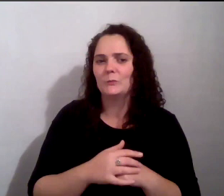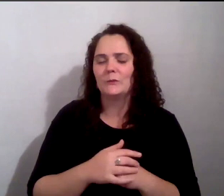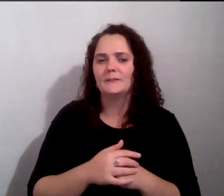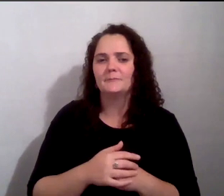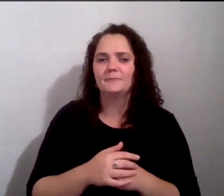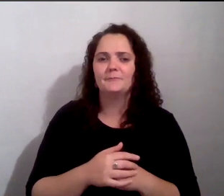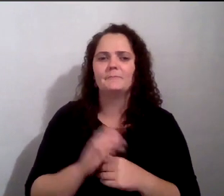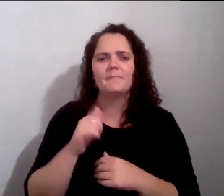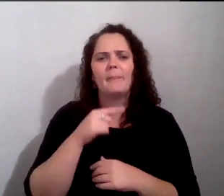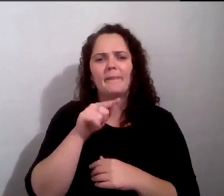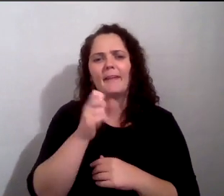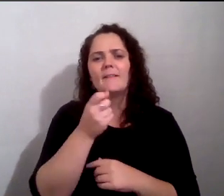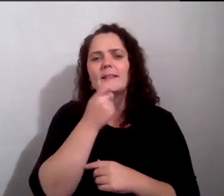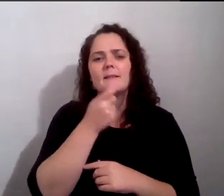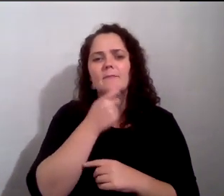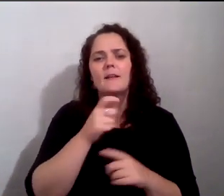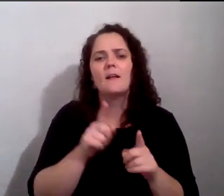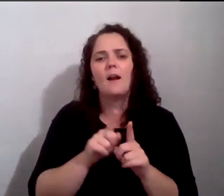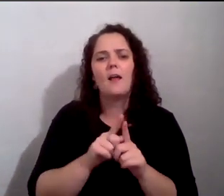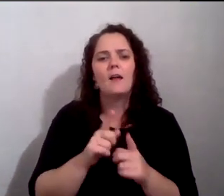as accomplished artworks in their own right